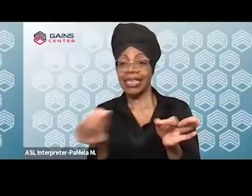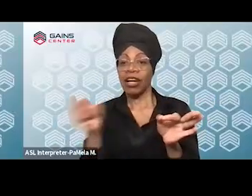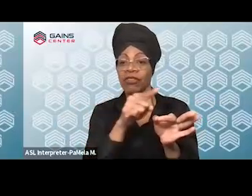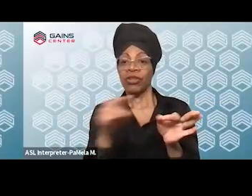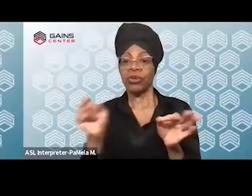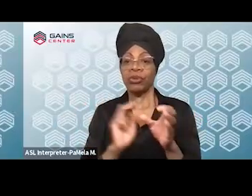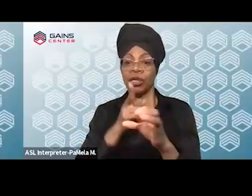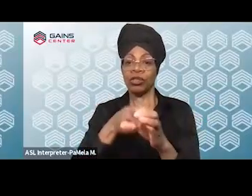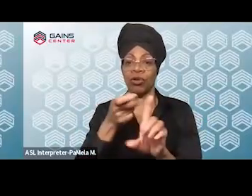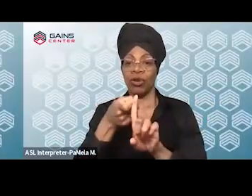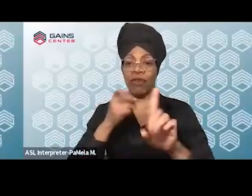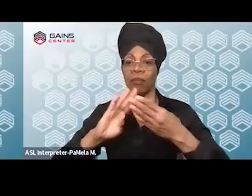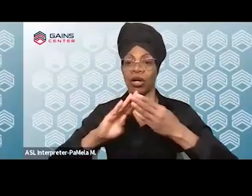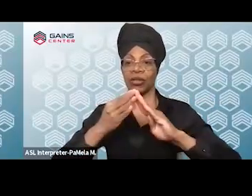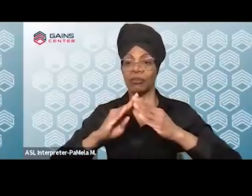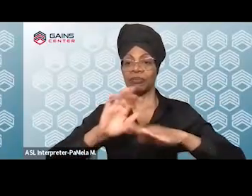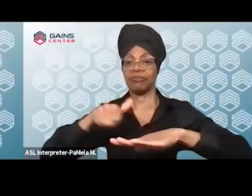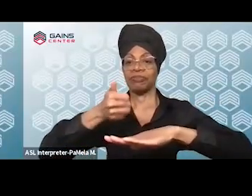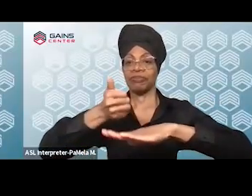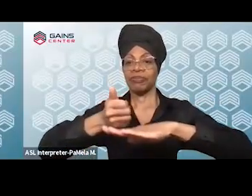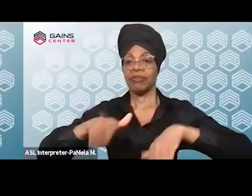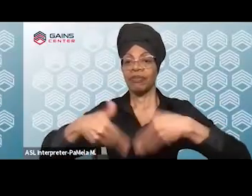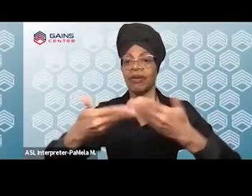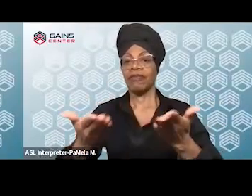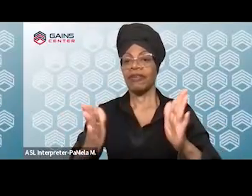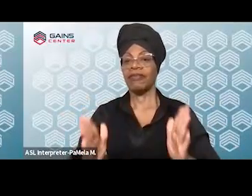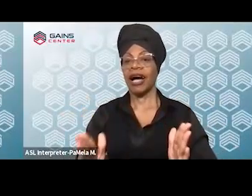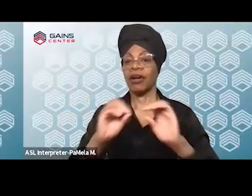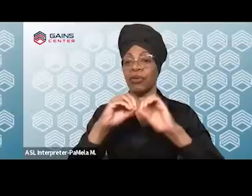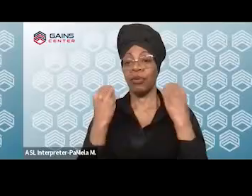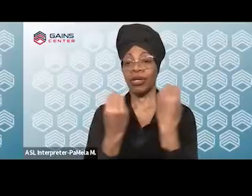from community-based provider organizations and so forth.